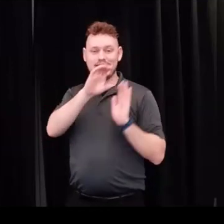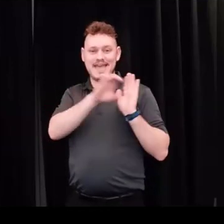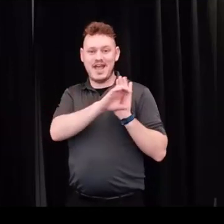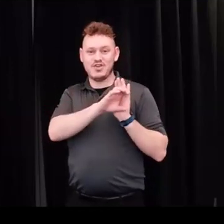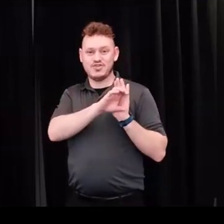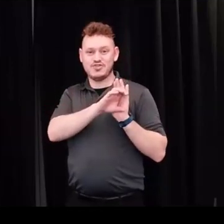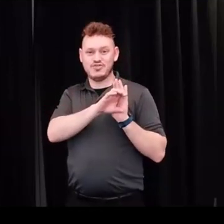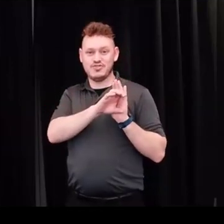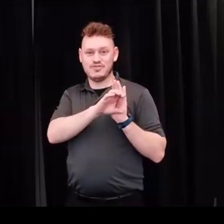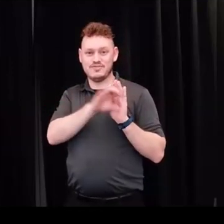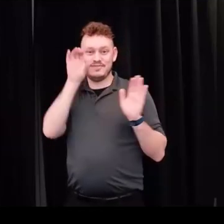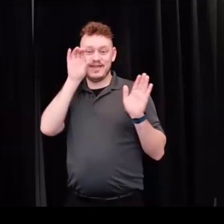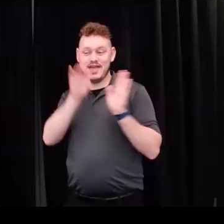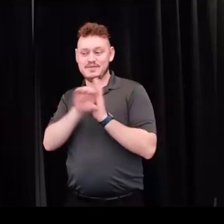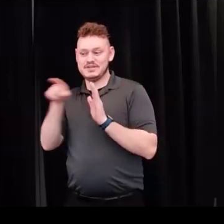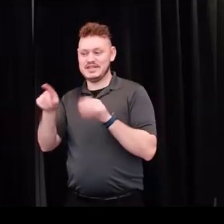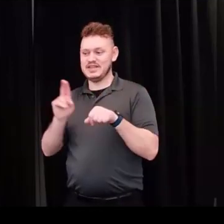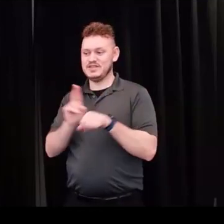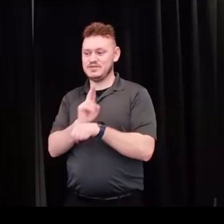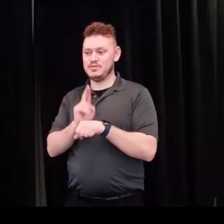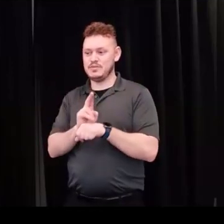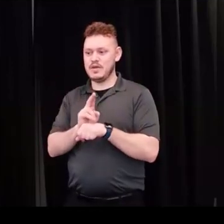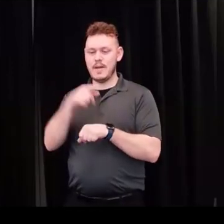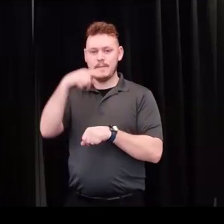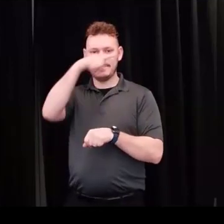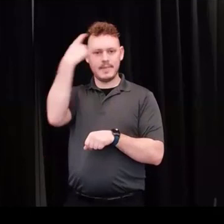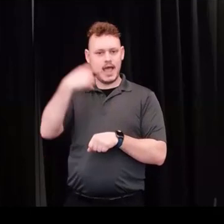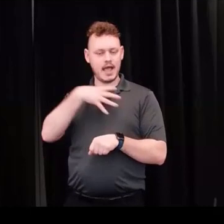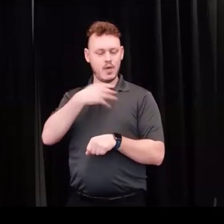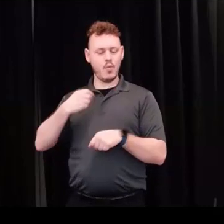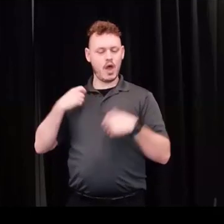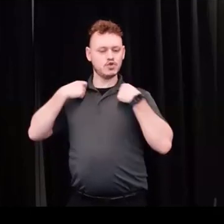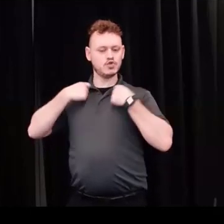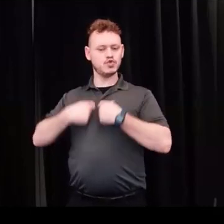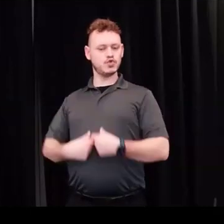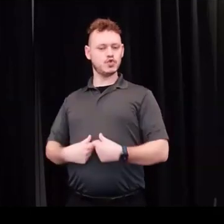Mr. Body happens to be wearing a black and white pinstriped suit, he has a mustache,